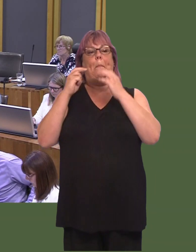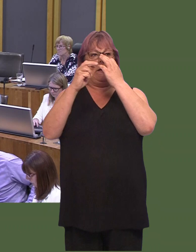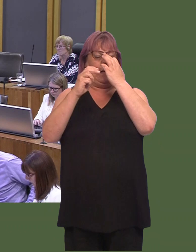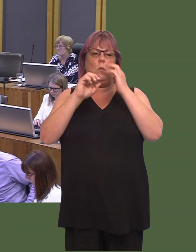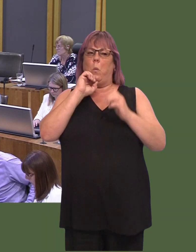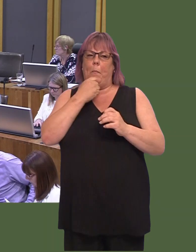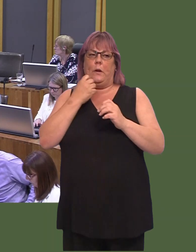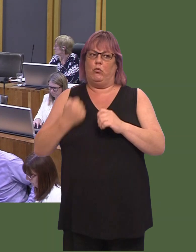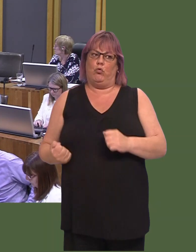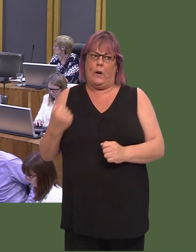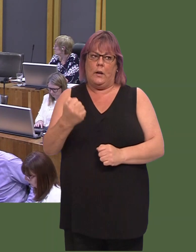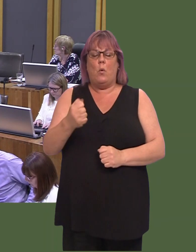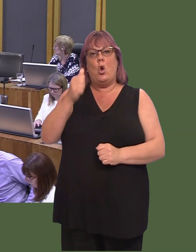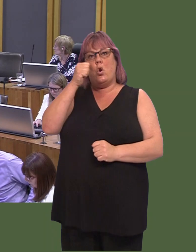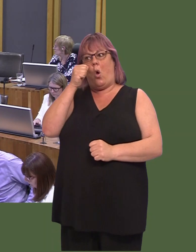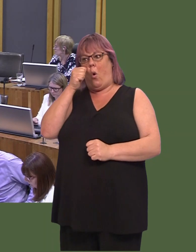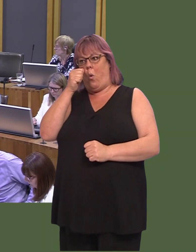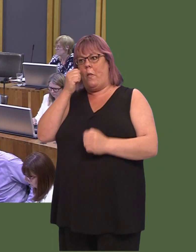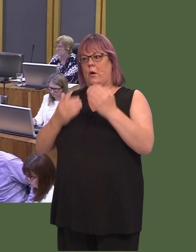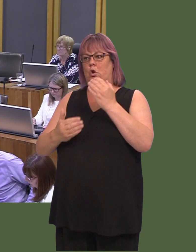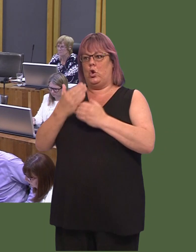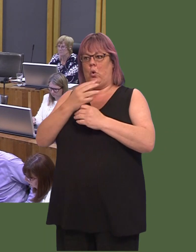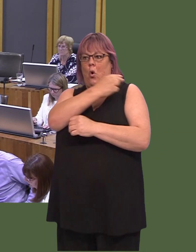It'll be hugely importantówe understand the importance of thisóthat the hospital is served